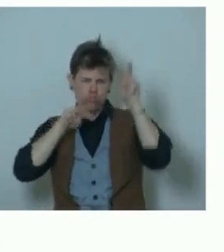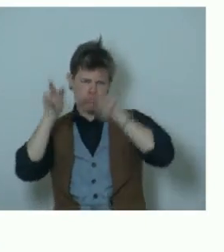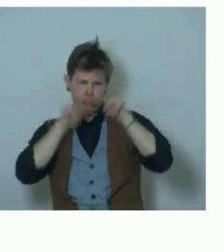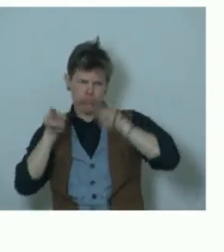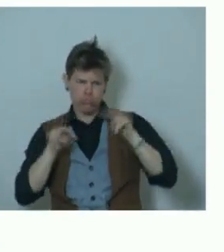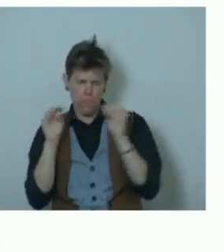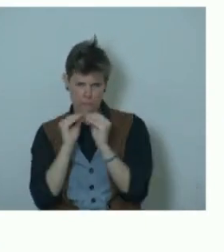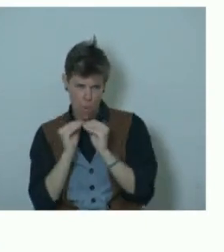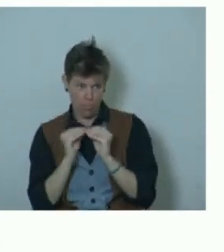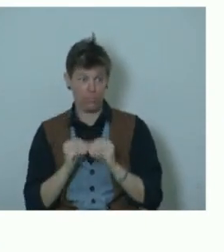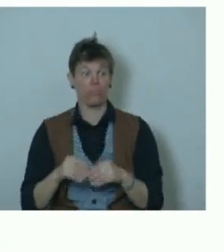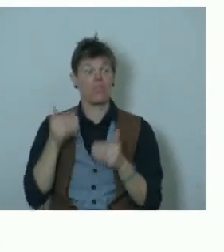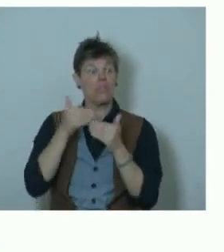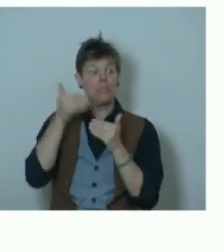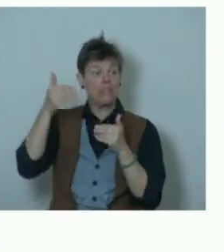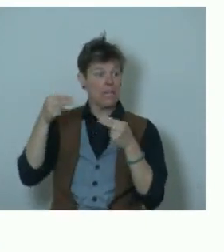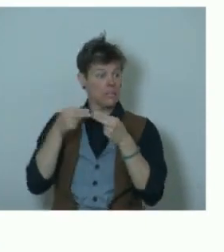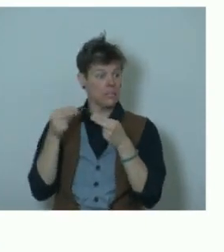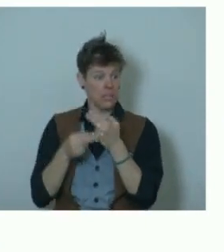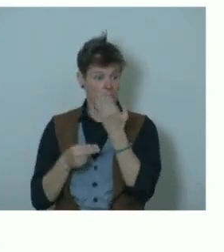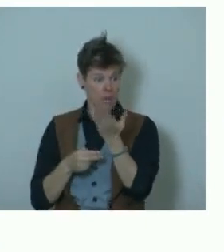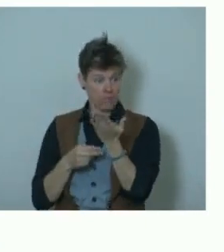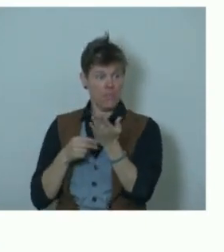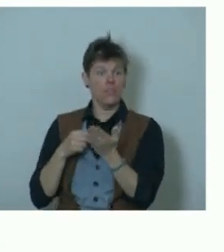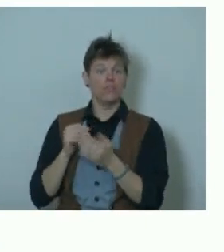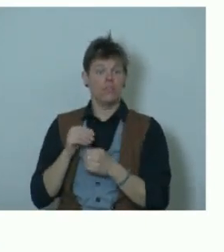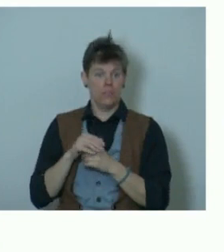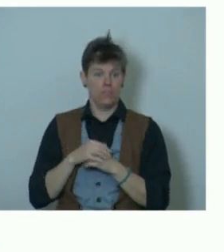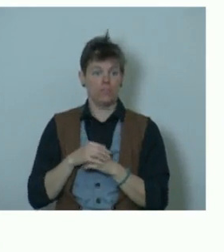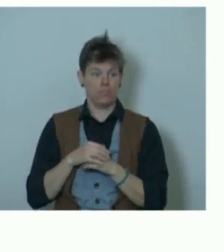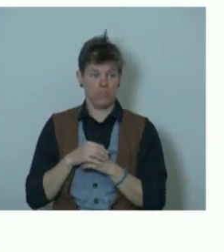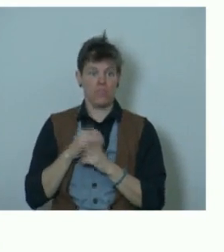THESE WILL BE AVAILABLE ONLINE FOR YOU.